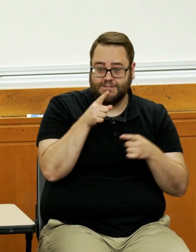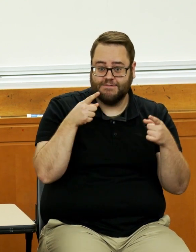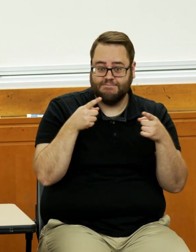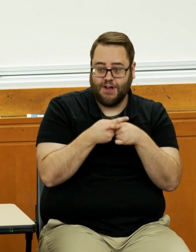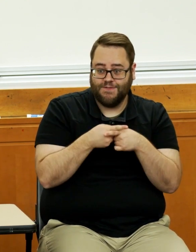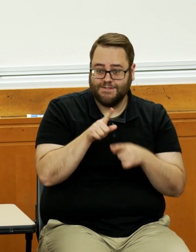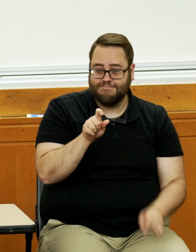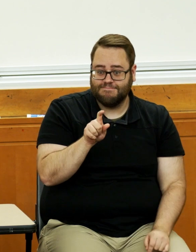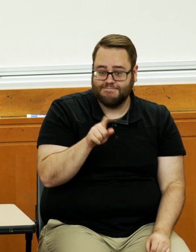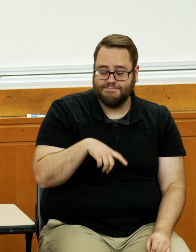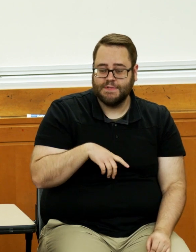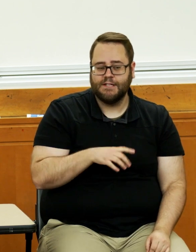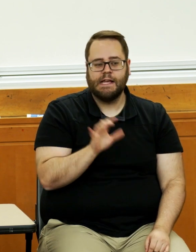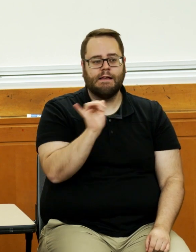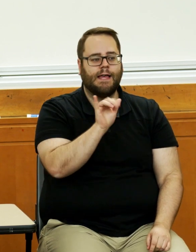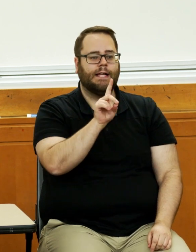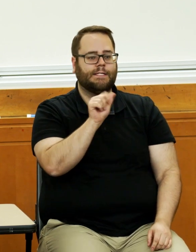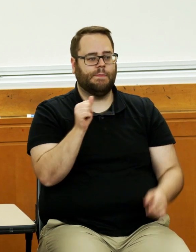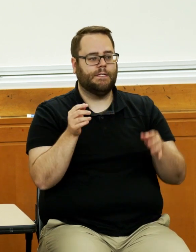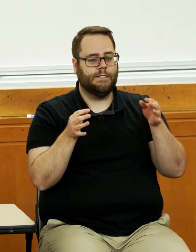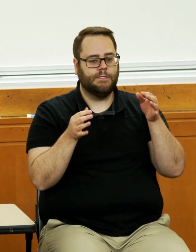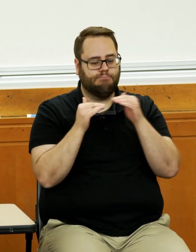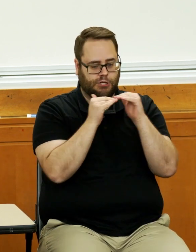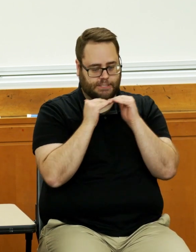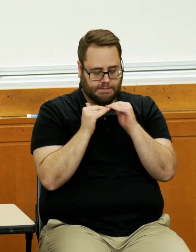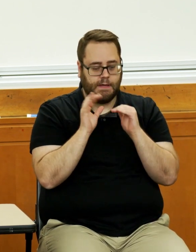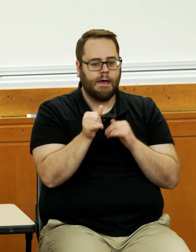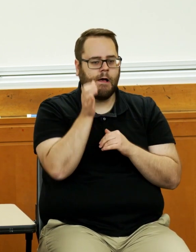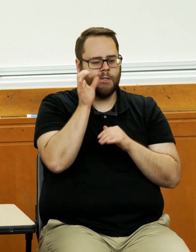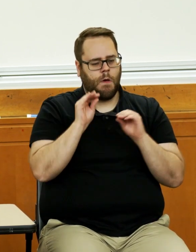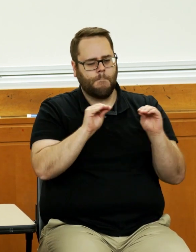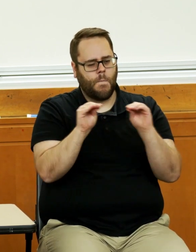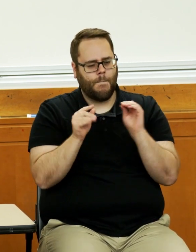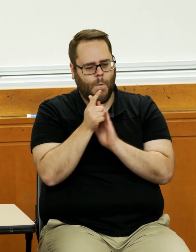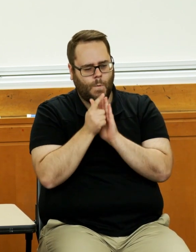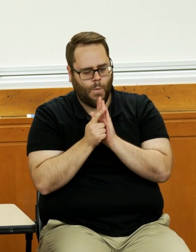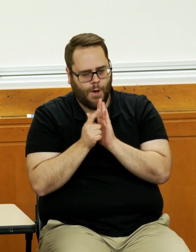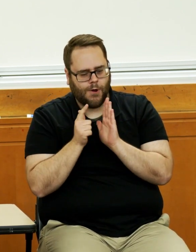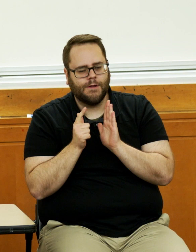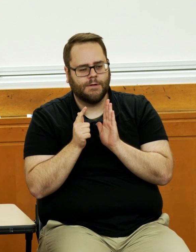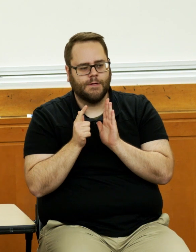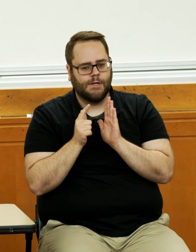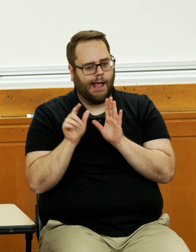Like Disability Justice, the concept of movement lawyering has arguably taken on a life of its own